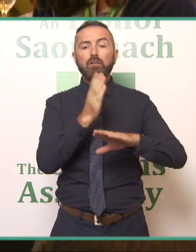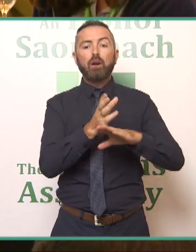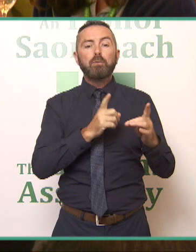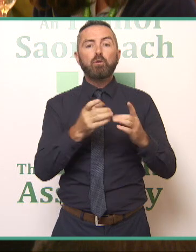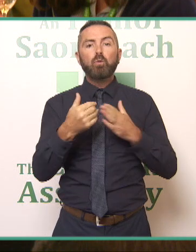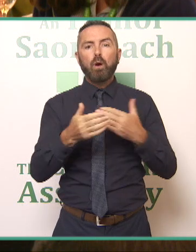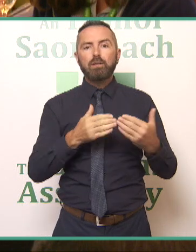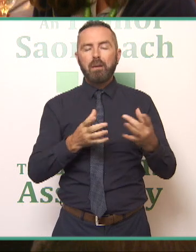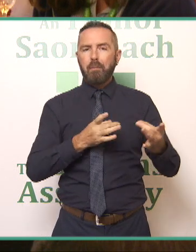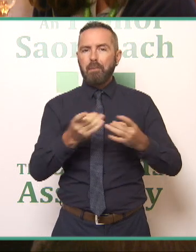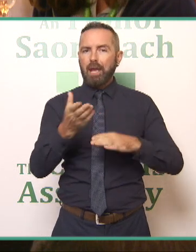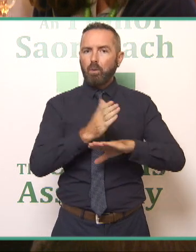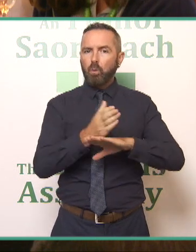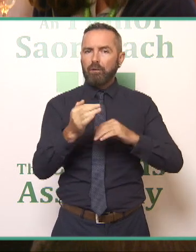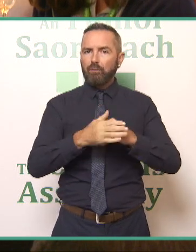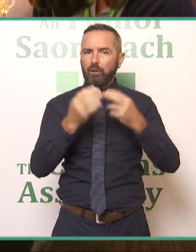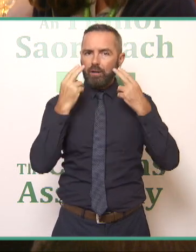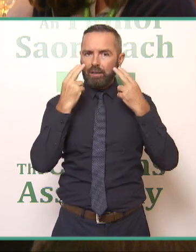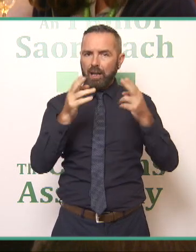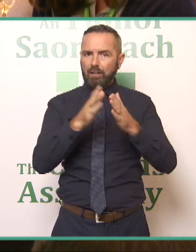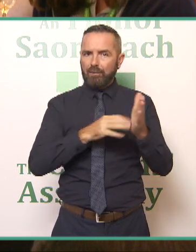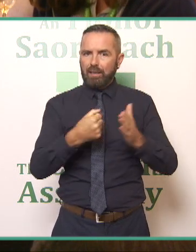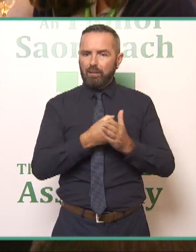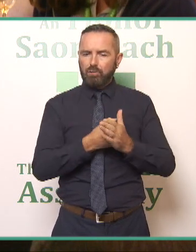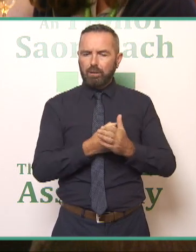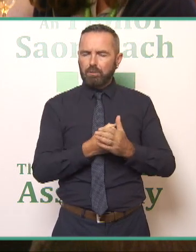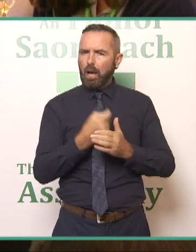having trouble getting licenses to fell?